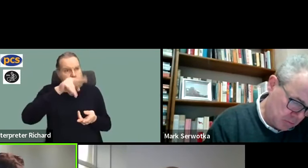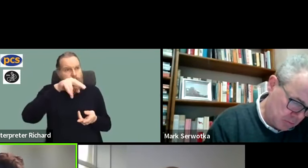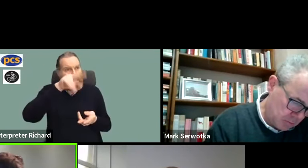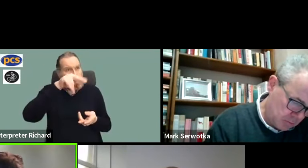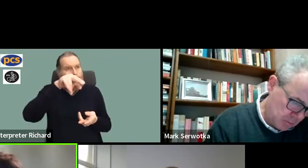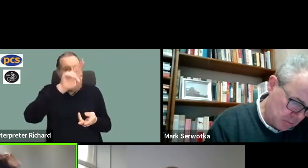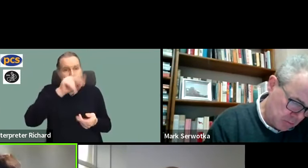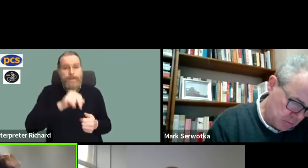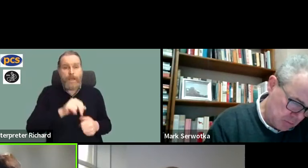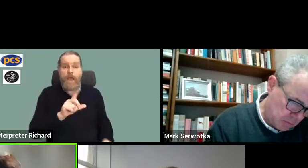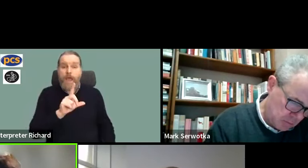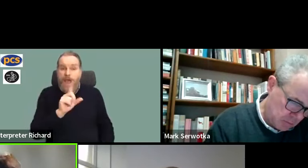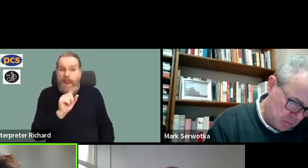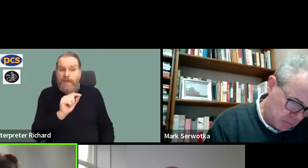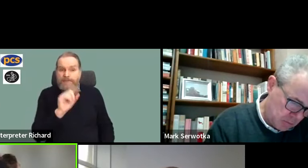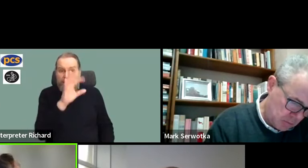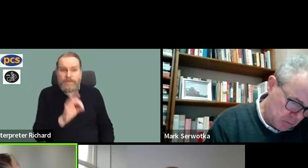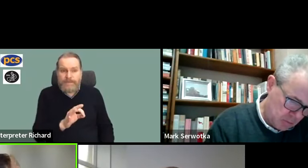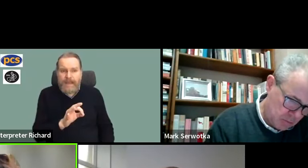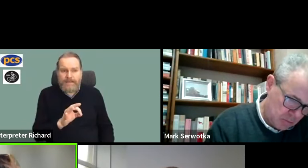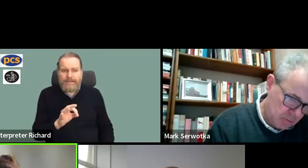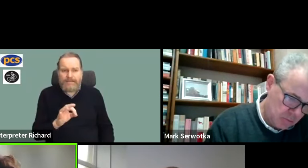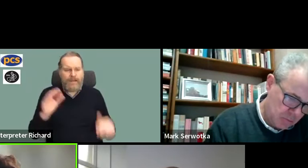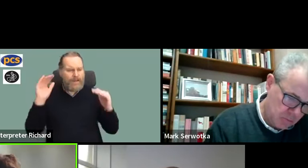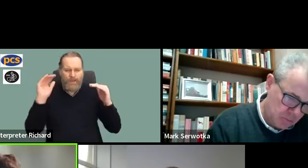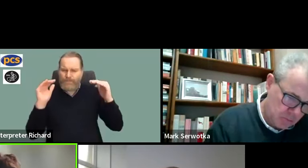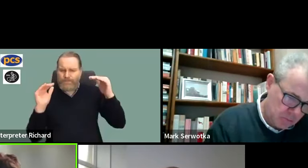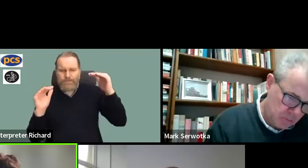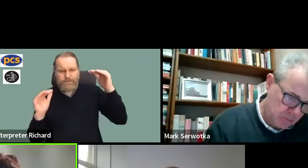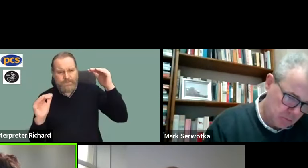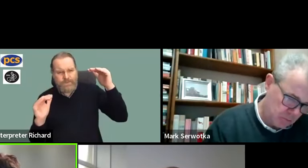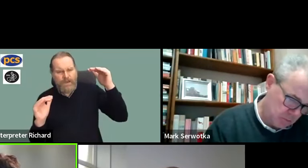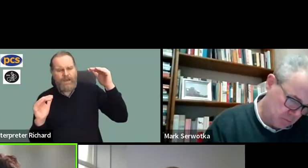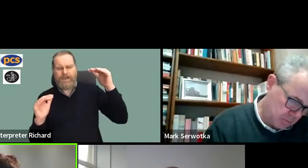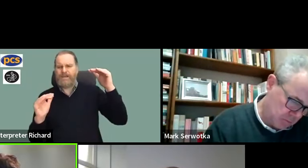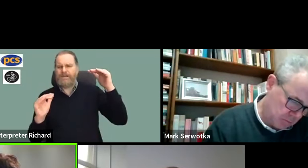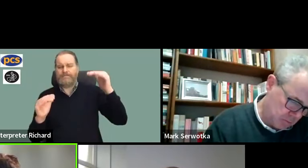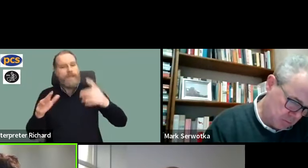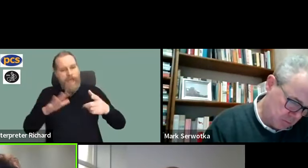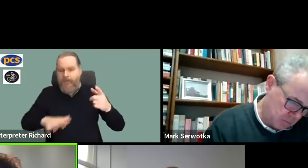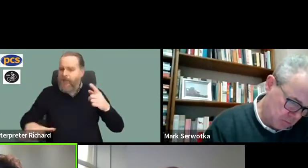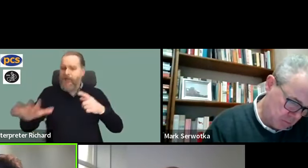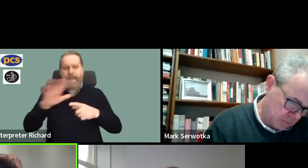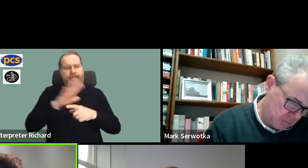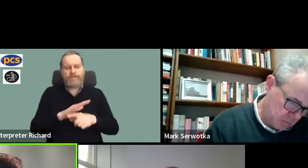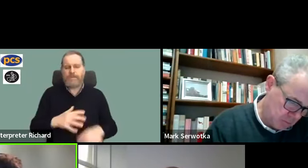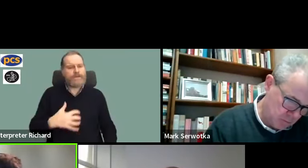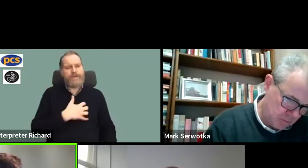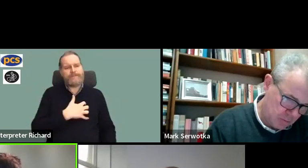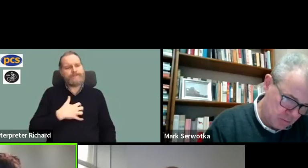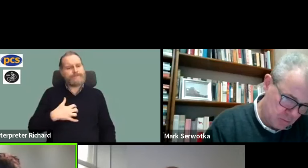going anywhere and I think most nk most people have spoken to colleagues colleagues. A a indeed! everybody's